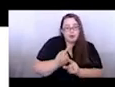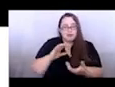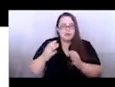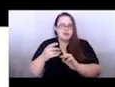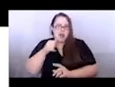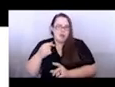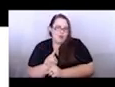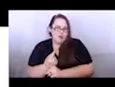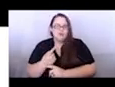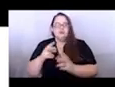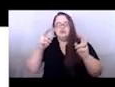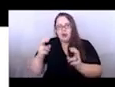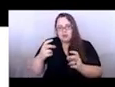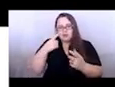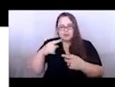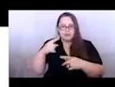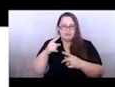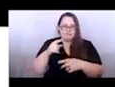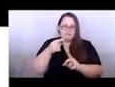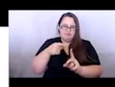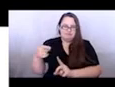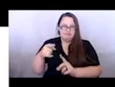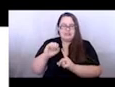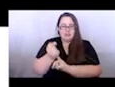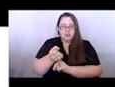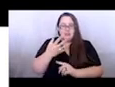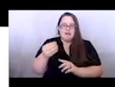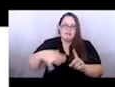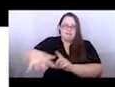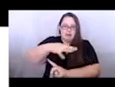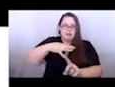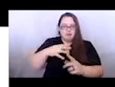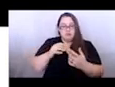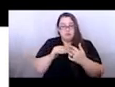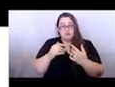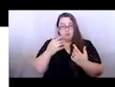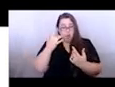in specific situations and environments as a way of respecting other's boundaries.